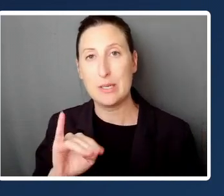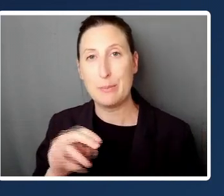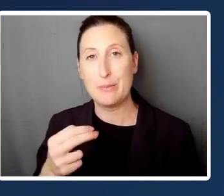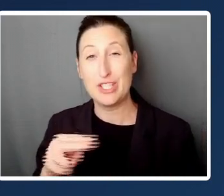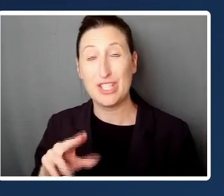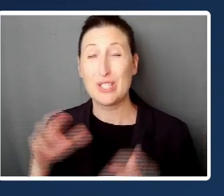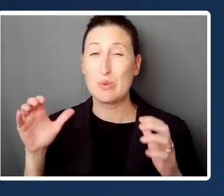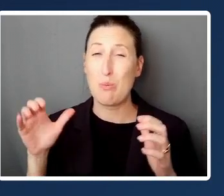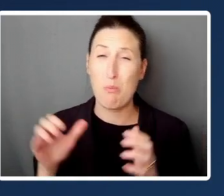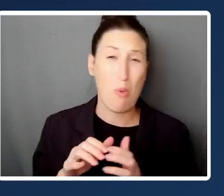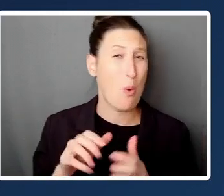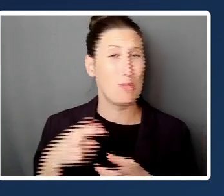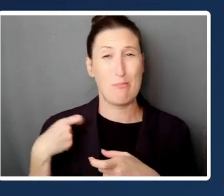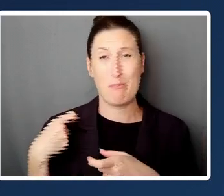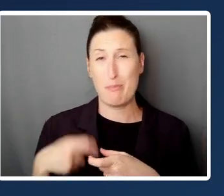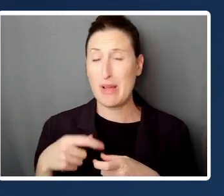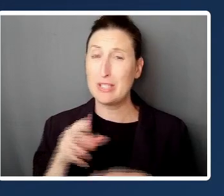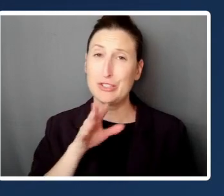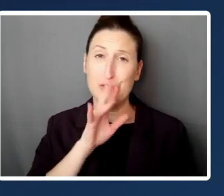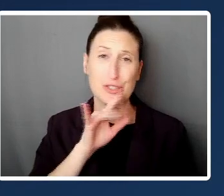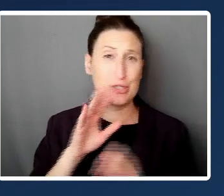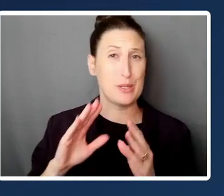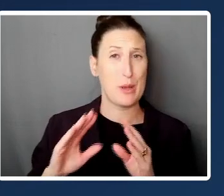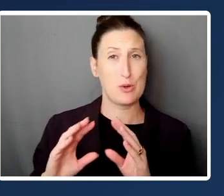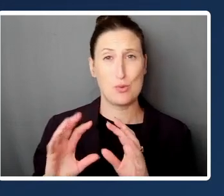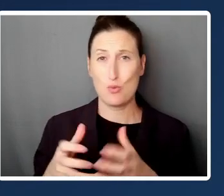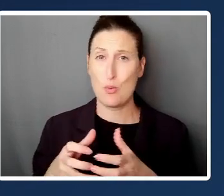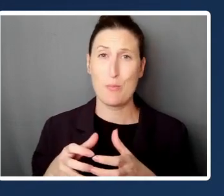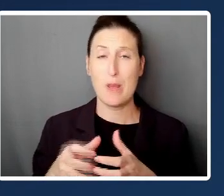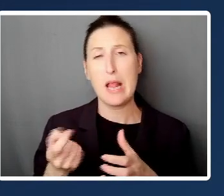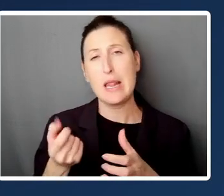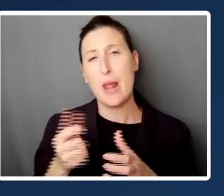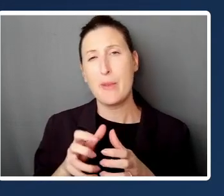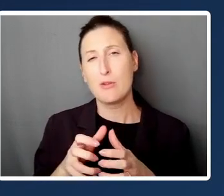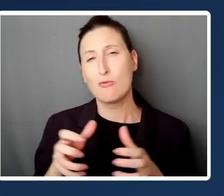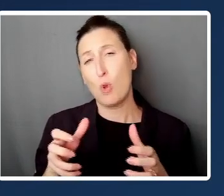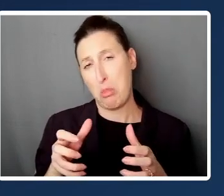that has seen a little bit of growth in recent years. I'm also new to the area. As I mentioned,